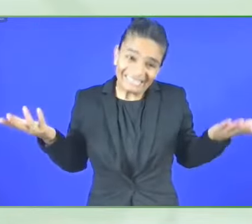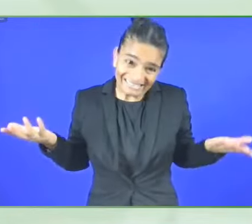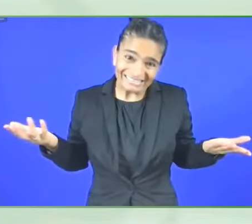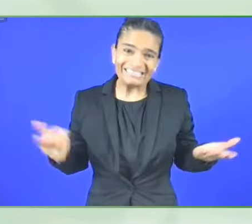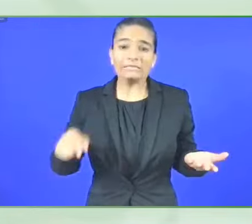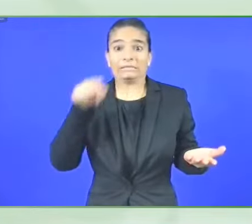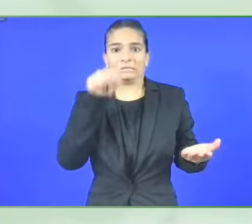is no fixed solution.